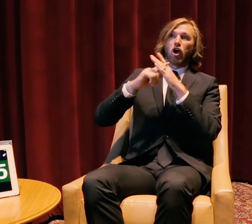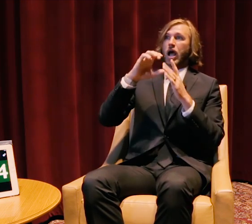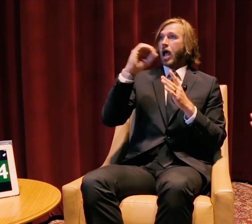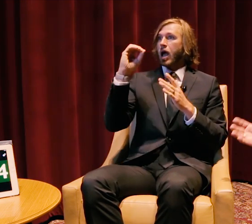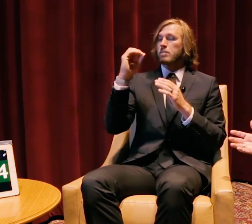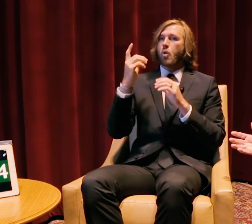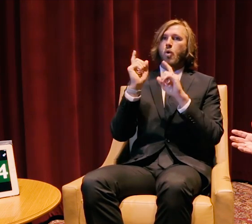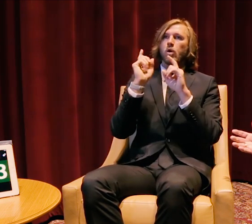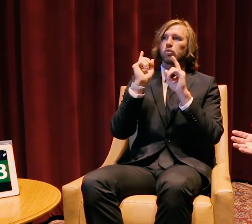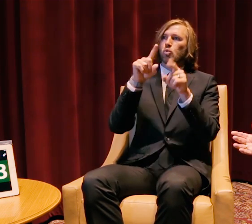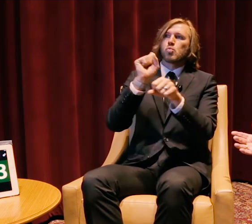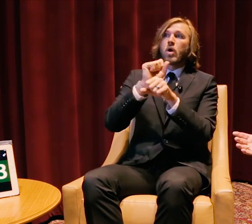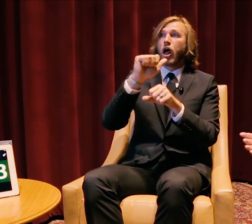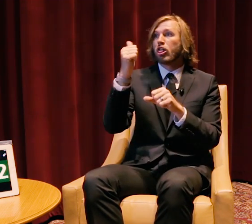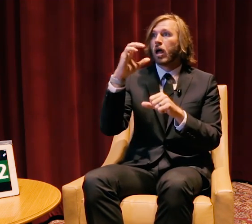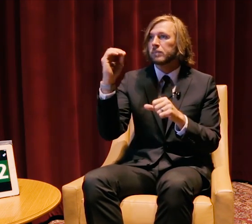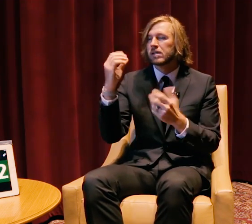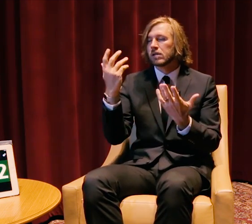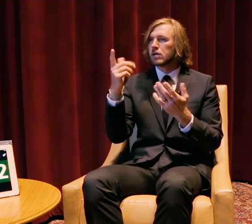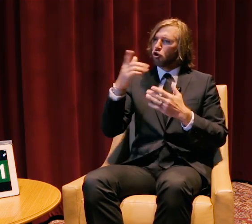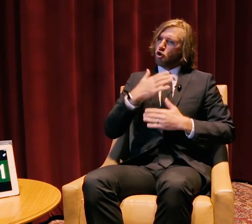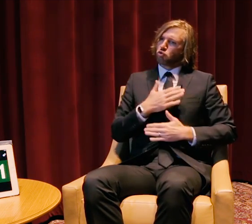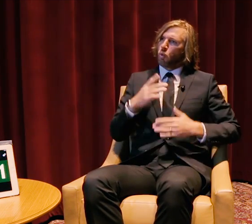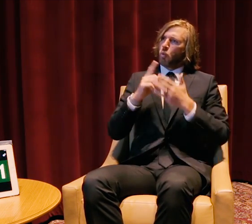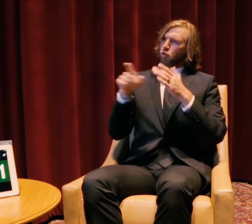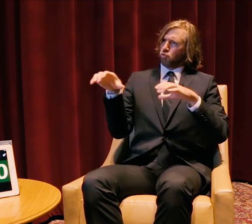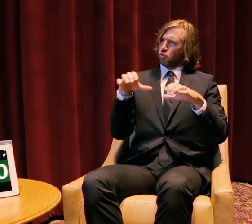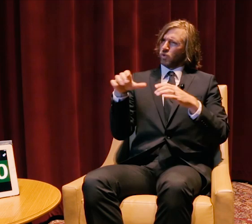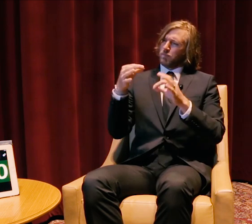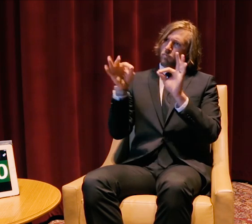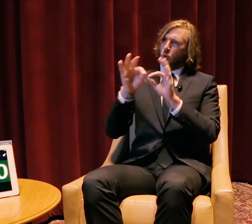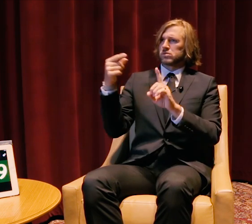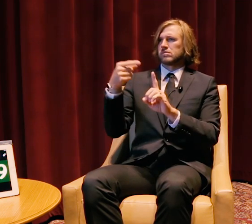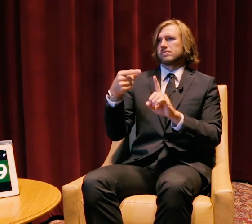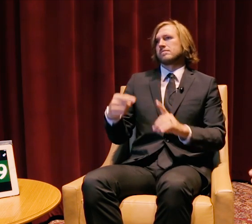or going to work for someone. You know, enjoy what you do.